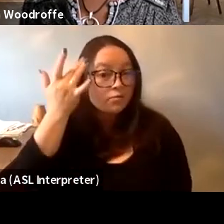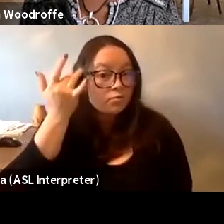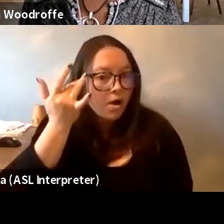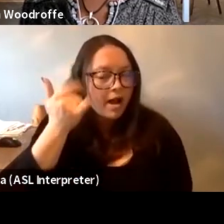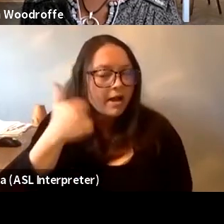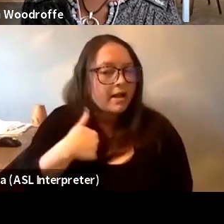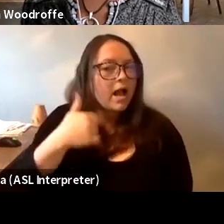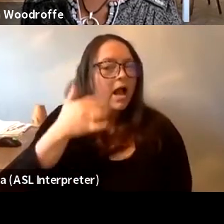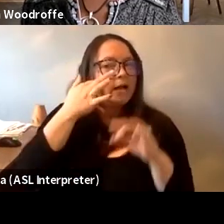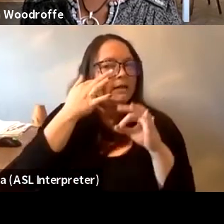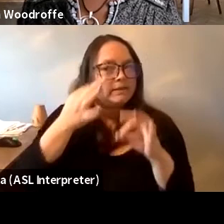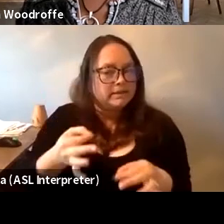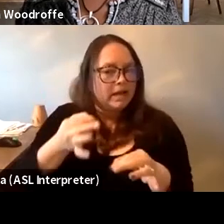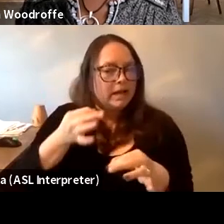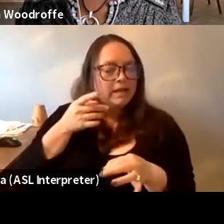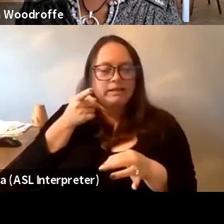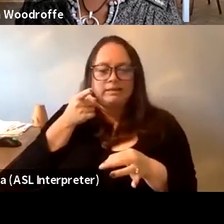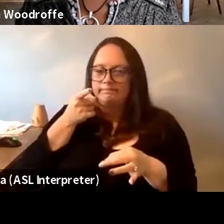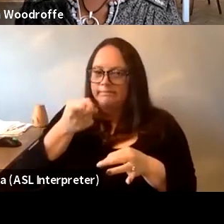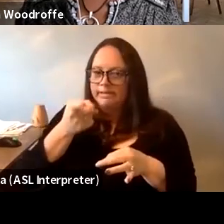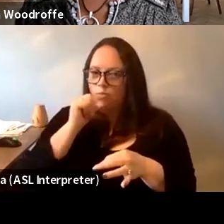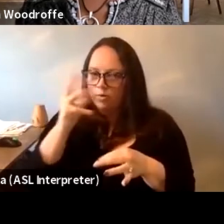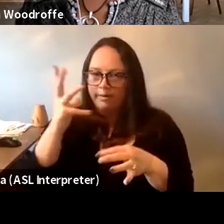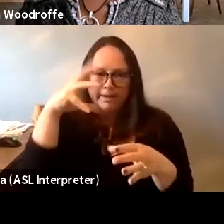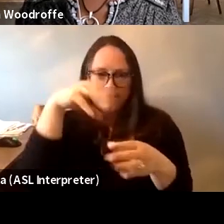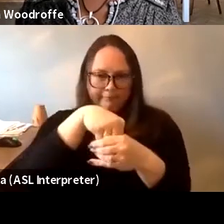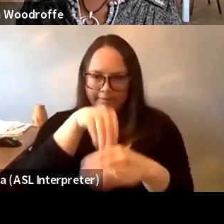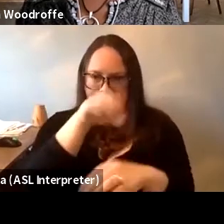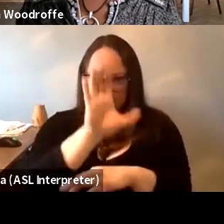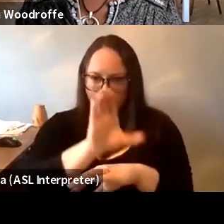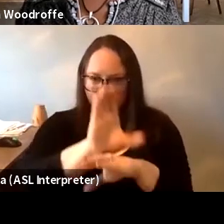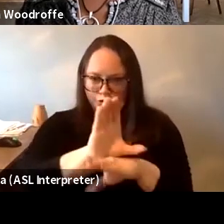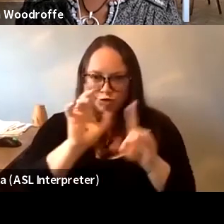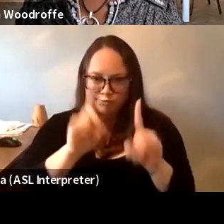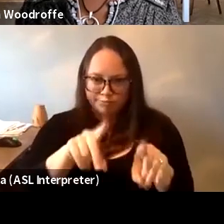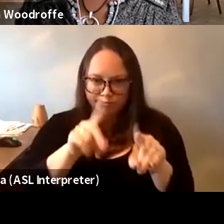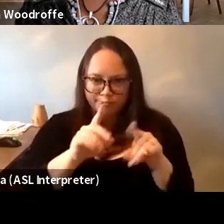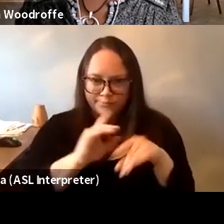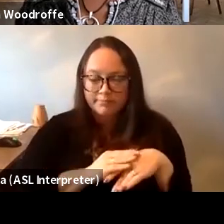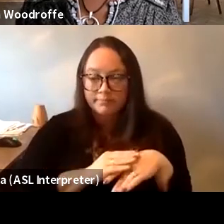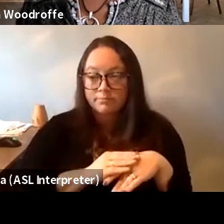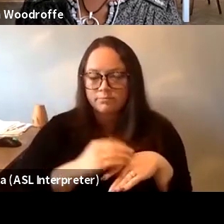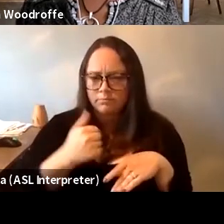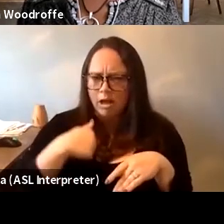circle. So growing up as a devoted Christian, and were